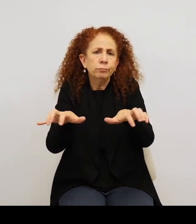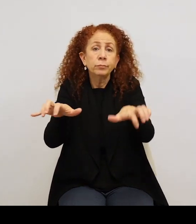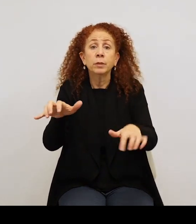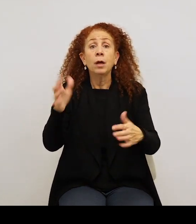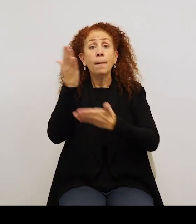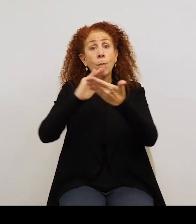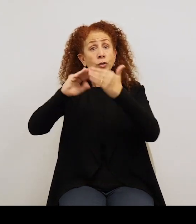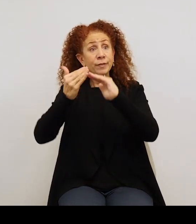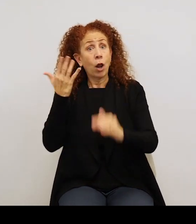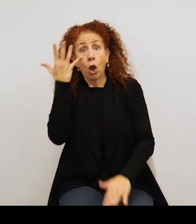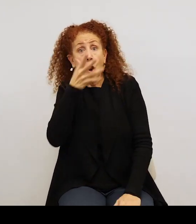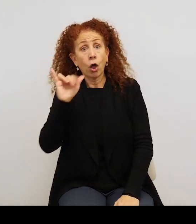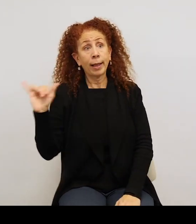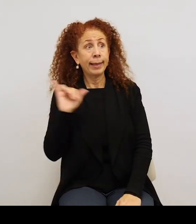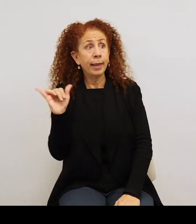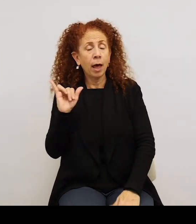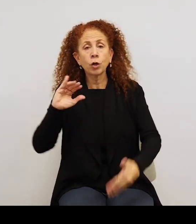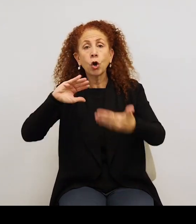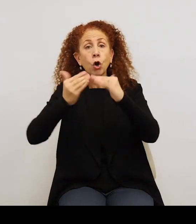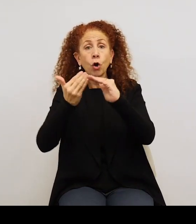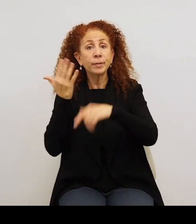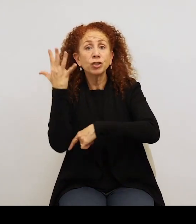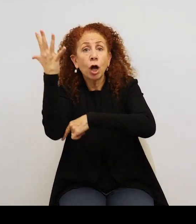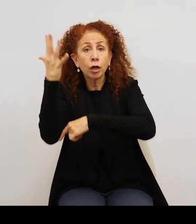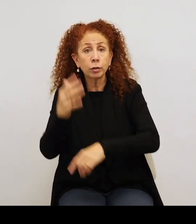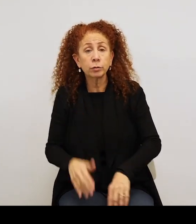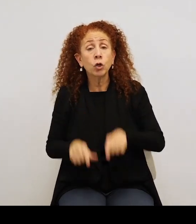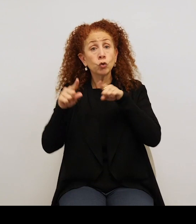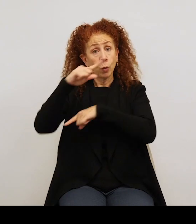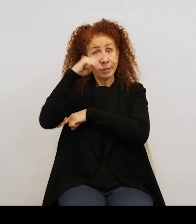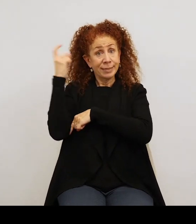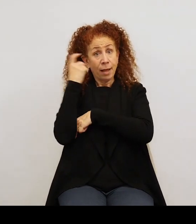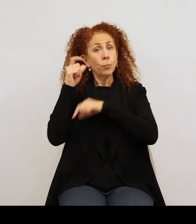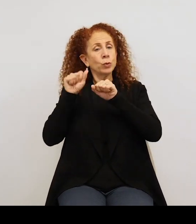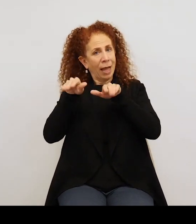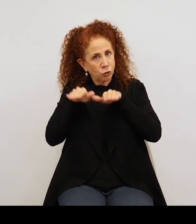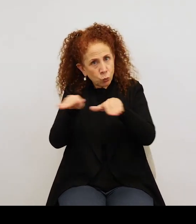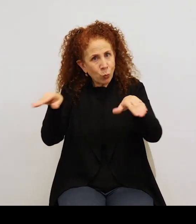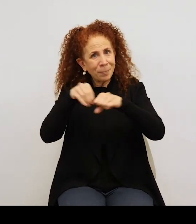like a veritable urban jungle. During the summer, one can swim in the river.